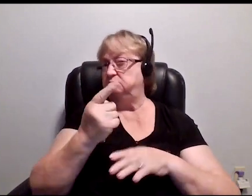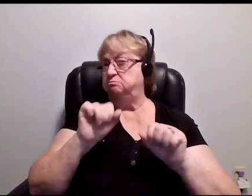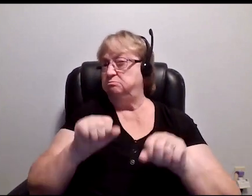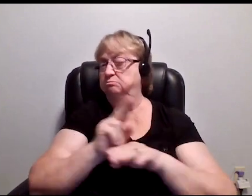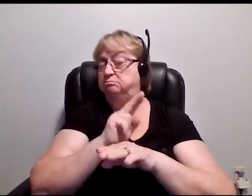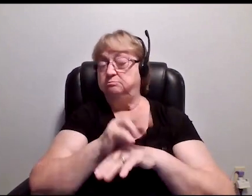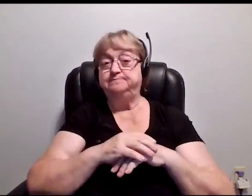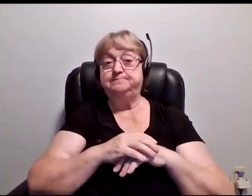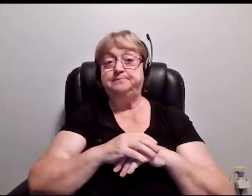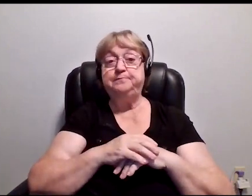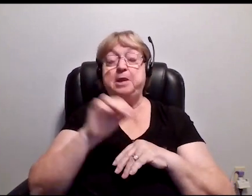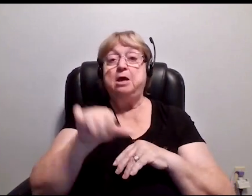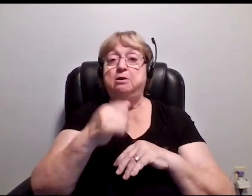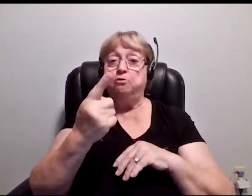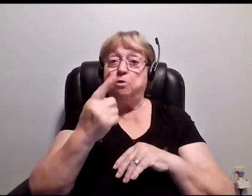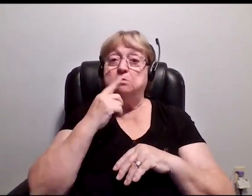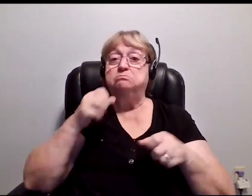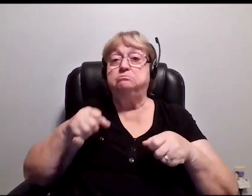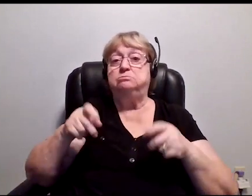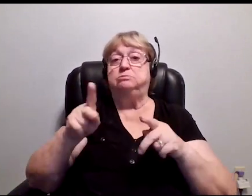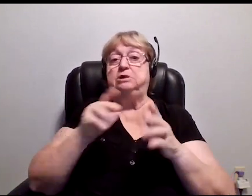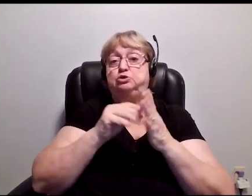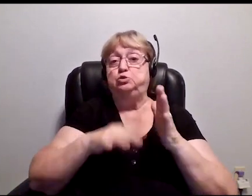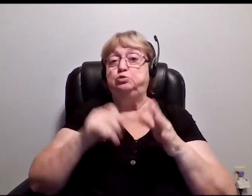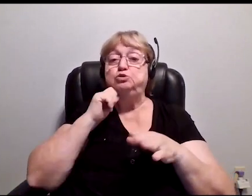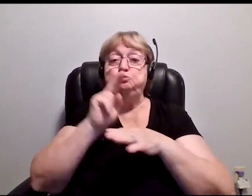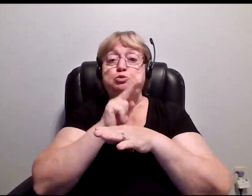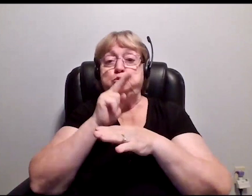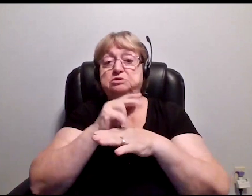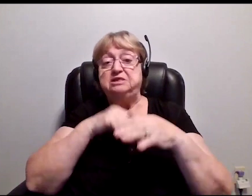Another one is to allow students to use the accessibility tools of their choice.